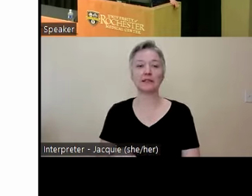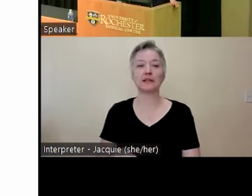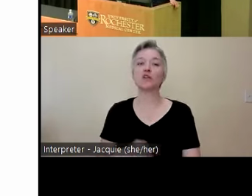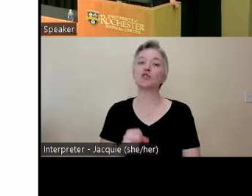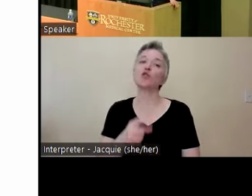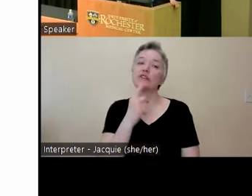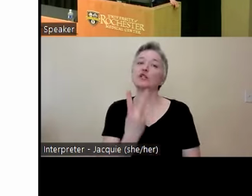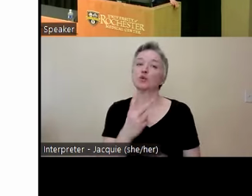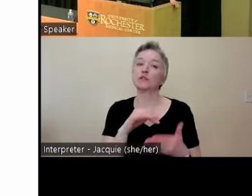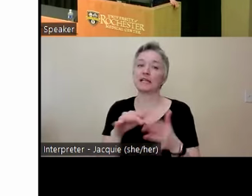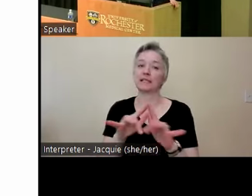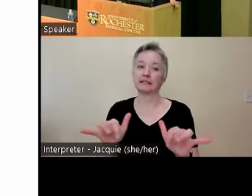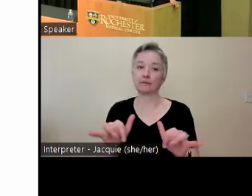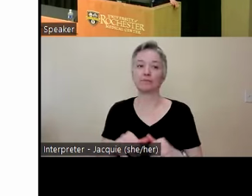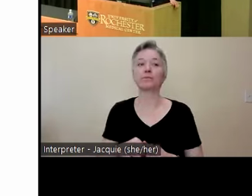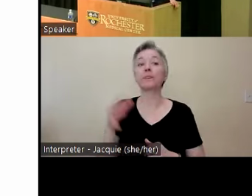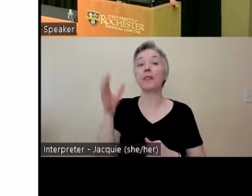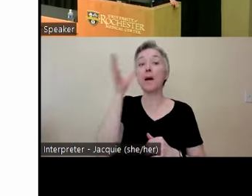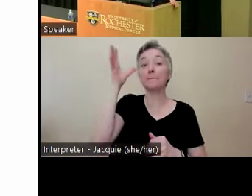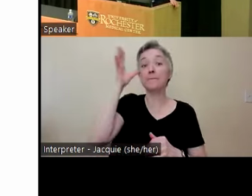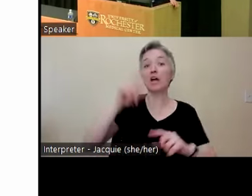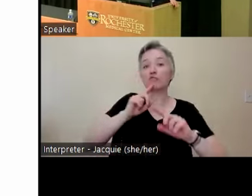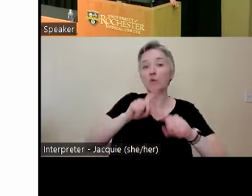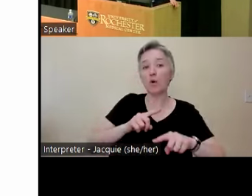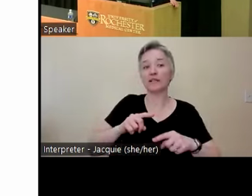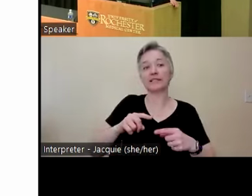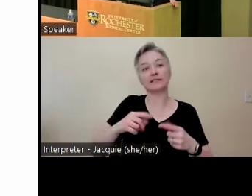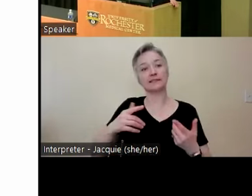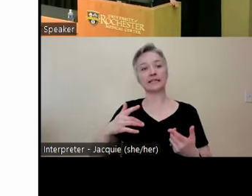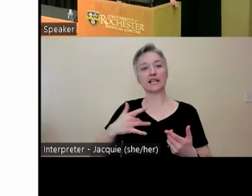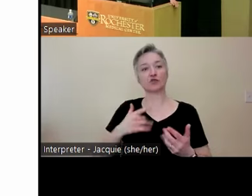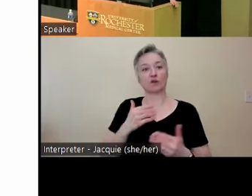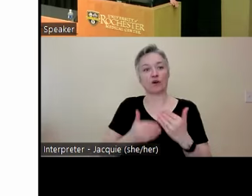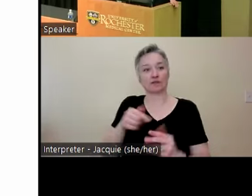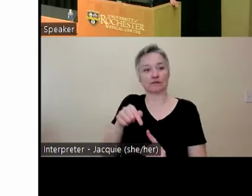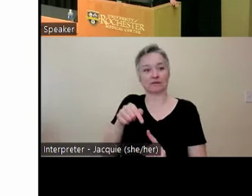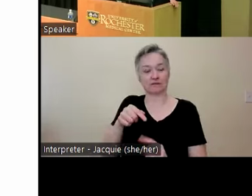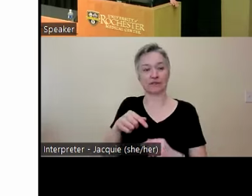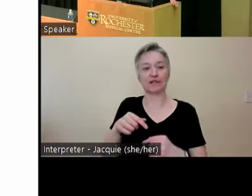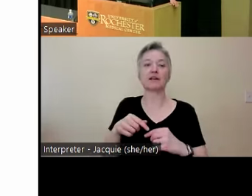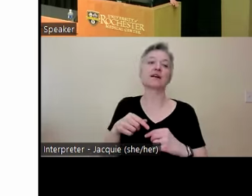first a parent report examination of sensory processing self-regulation and social motivation